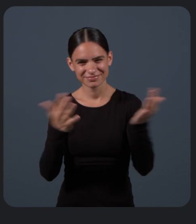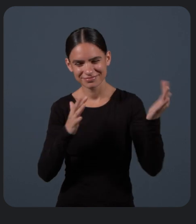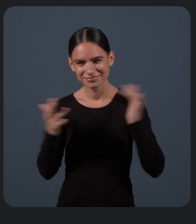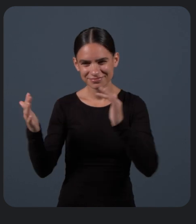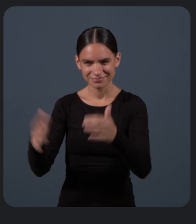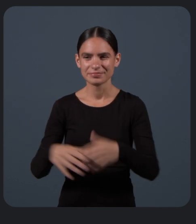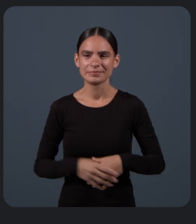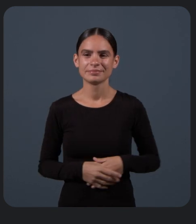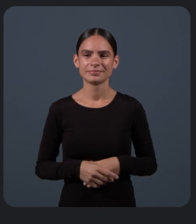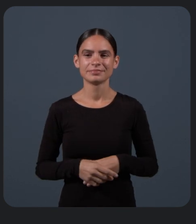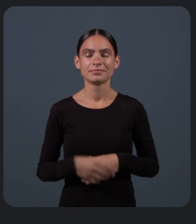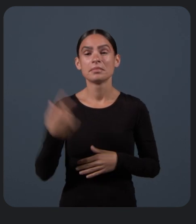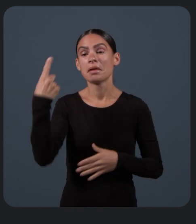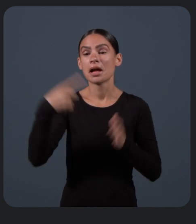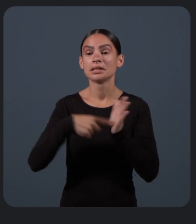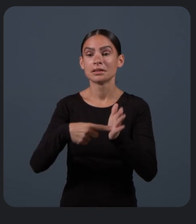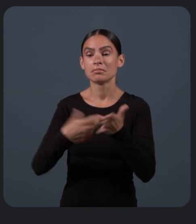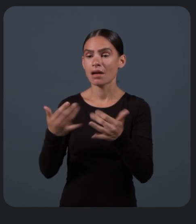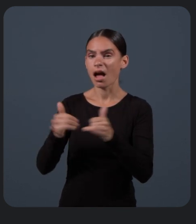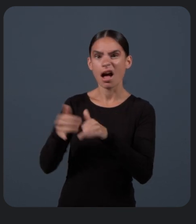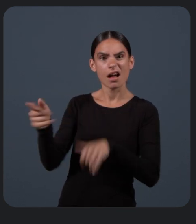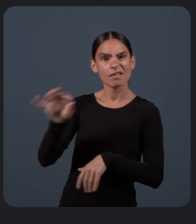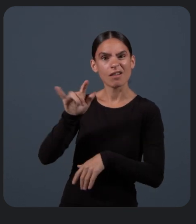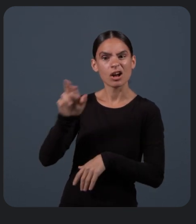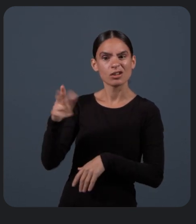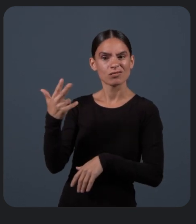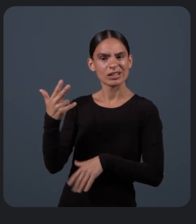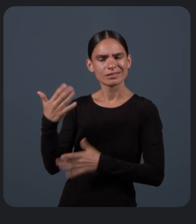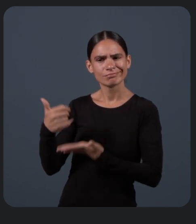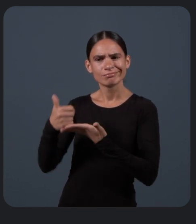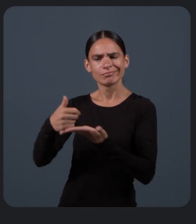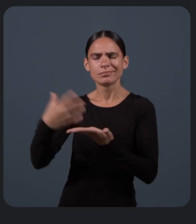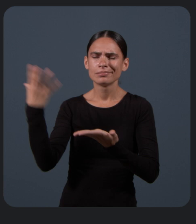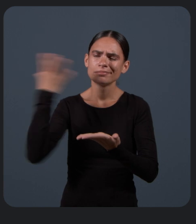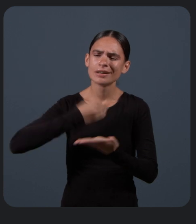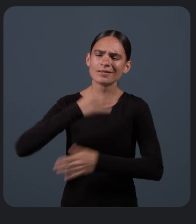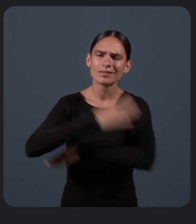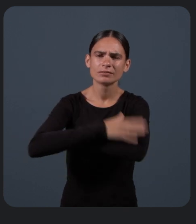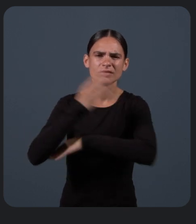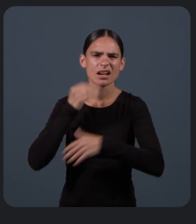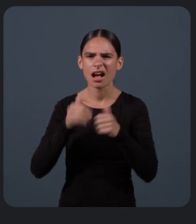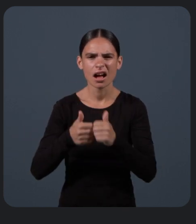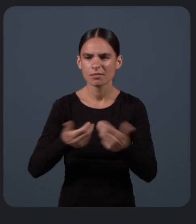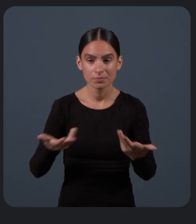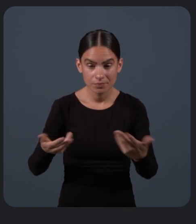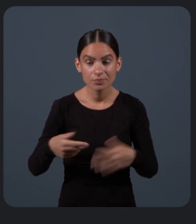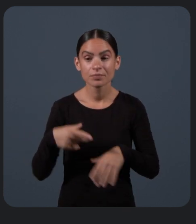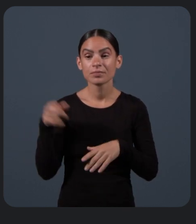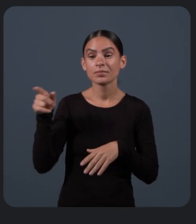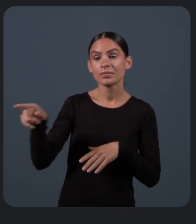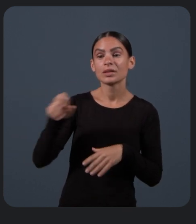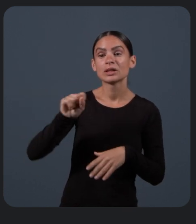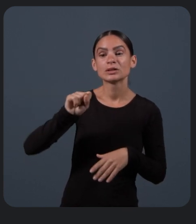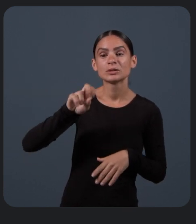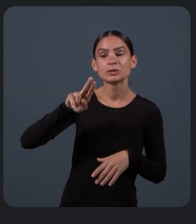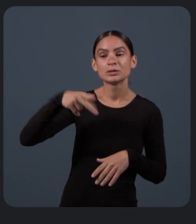So one example of how Flutter 3 enables beautiful desktop experiences is Superlist. And this is a new collaboration app